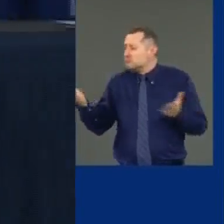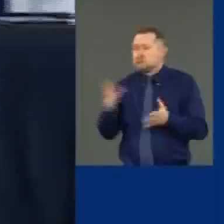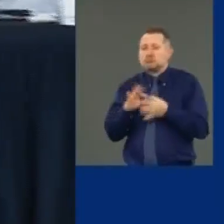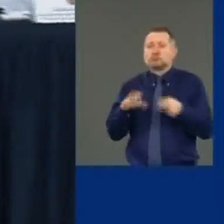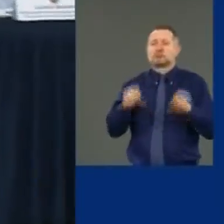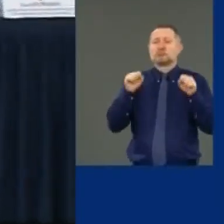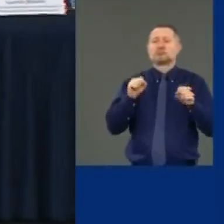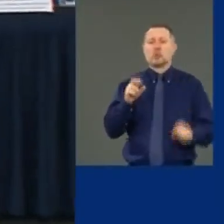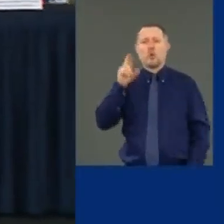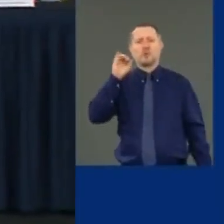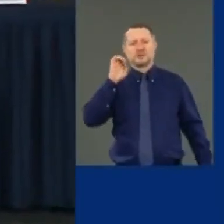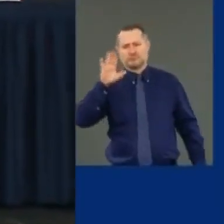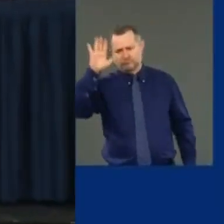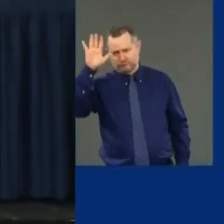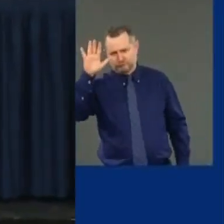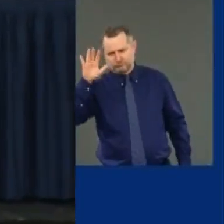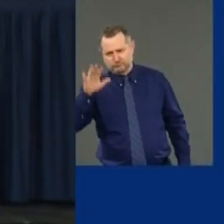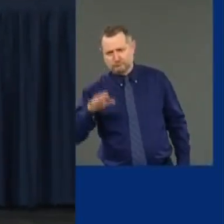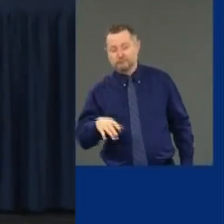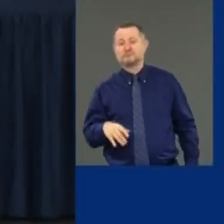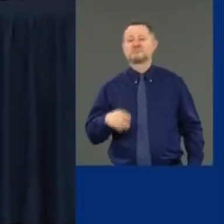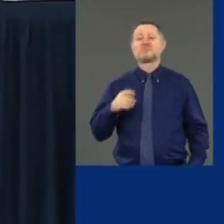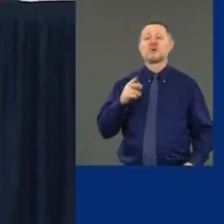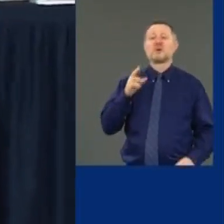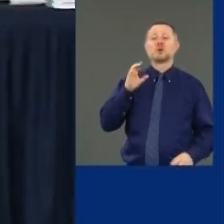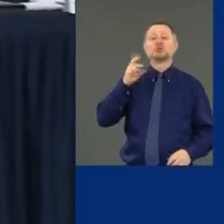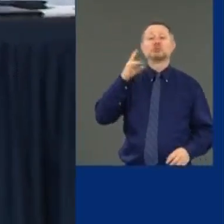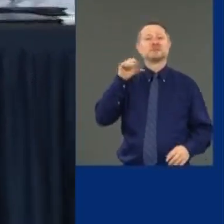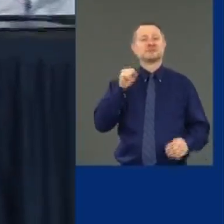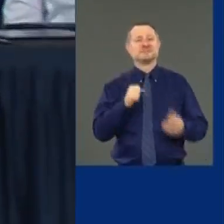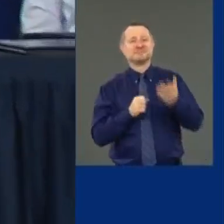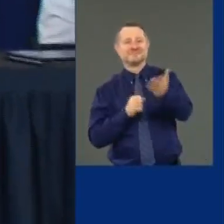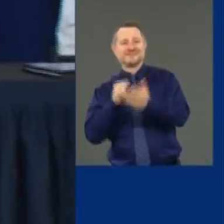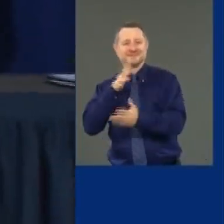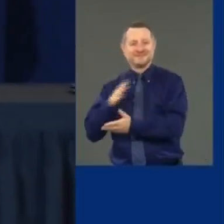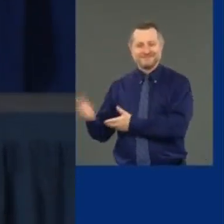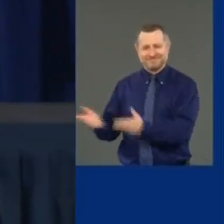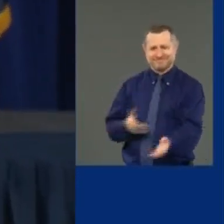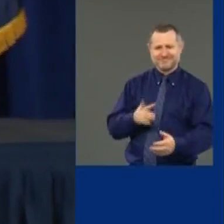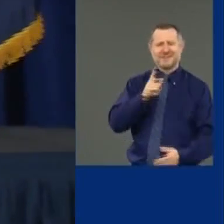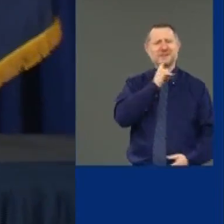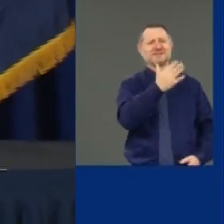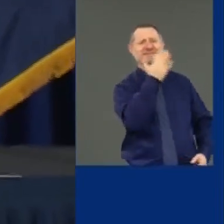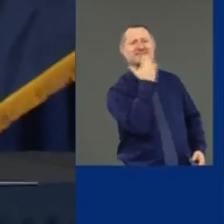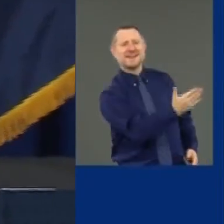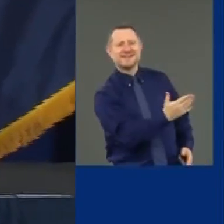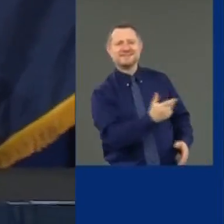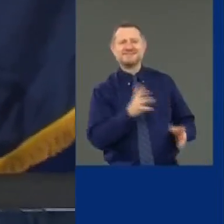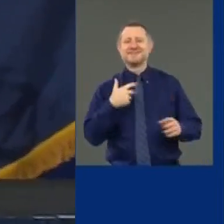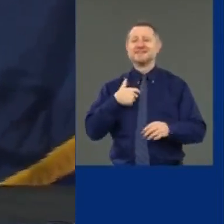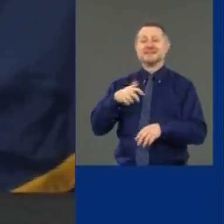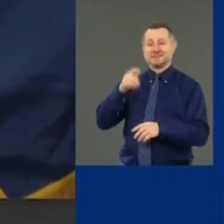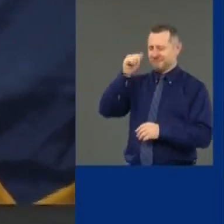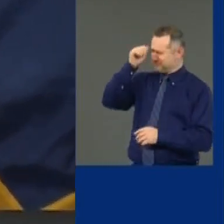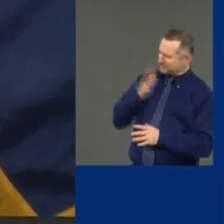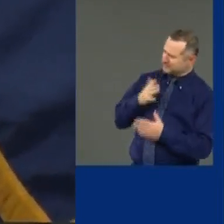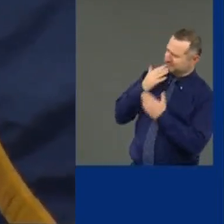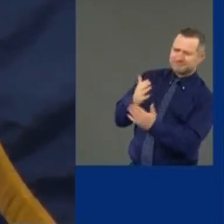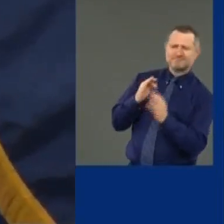AND WE WOULD LOVE TO HEAR FROM YOU. WHICH EVER ONE WANTS TO START. LADIES. THANK YOU, CHRIS.